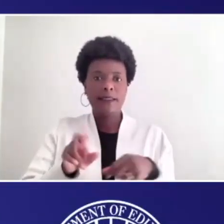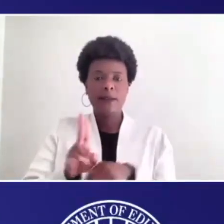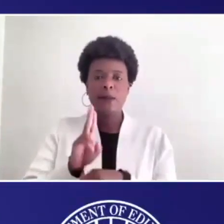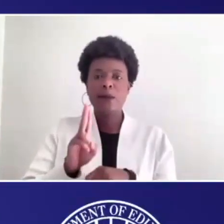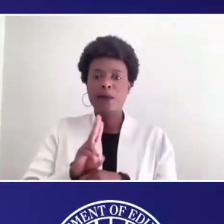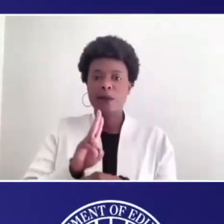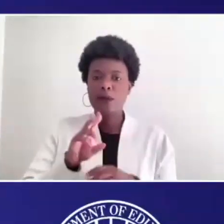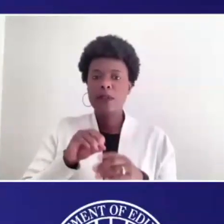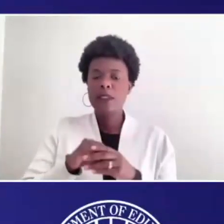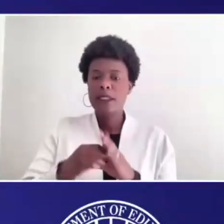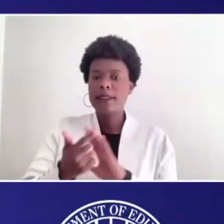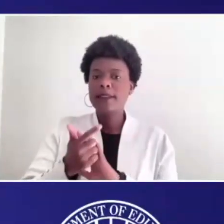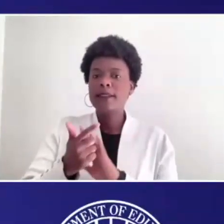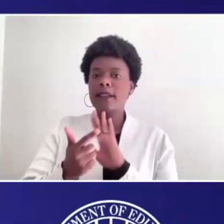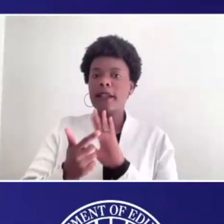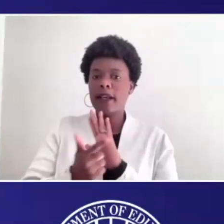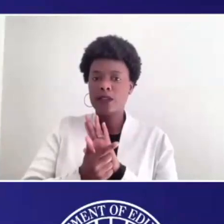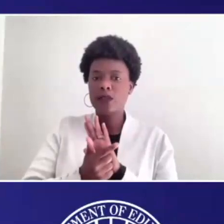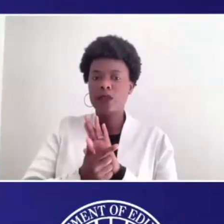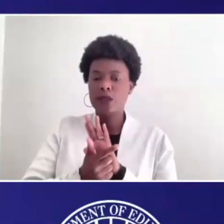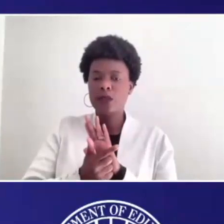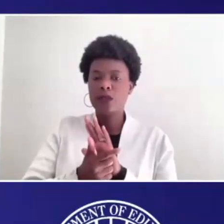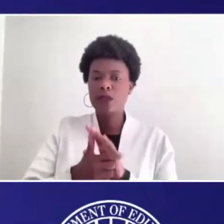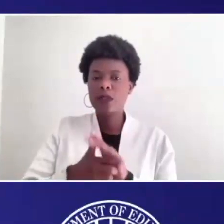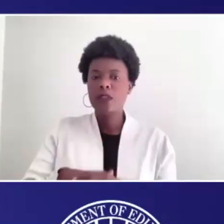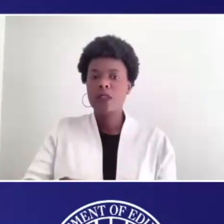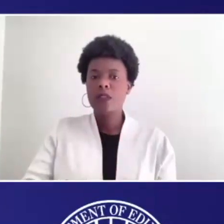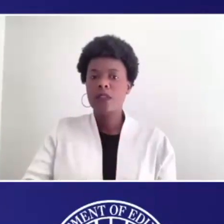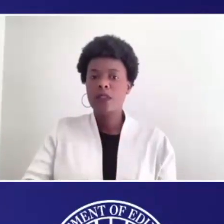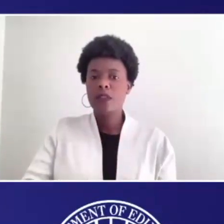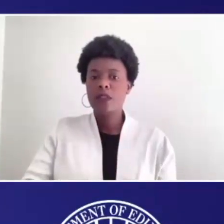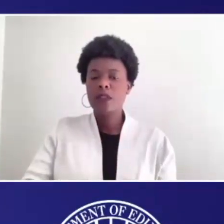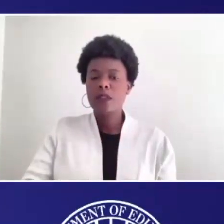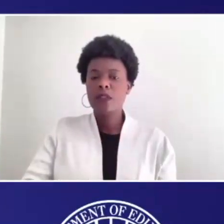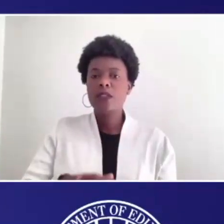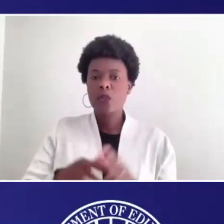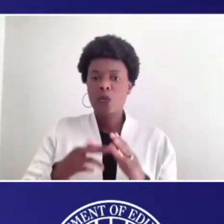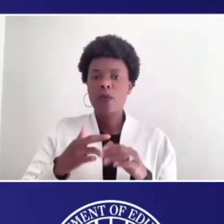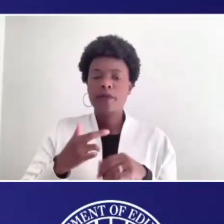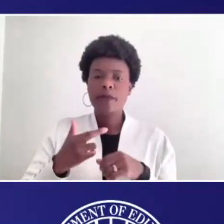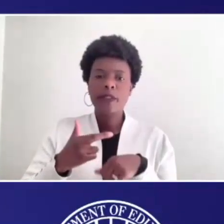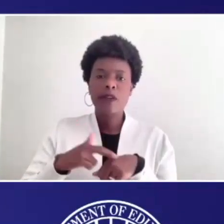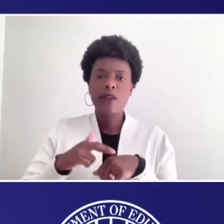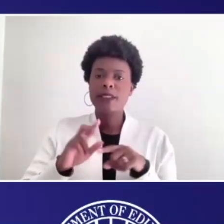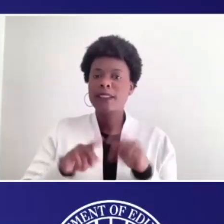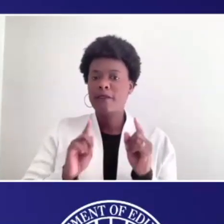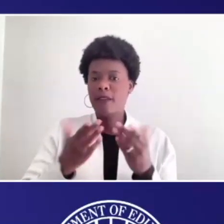statute to do -- to refer to different things. Sometimes it's referred to an